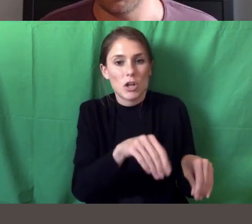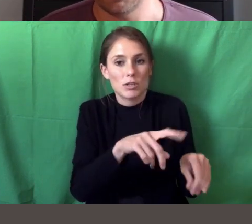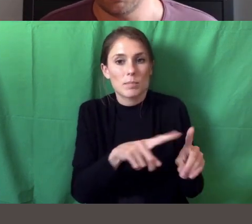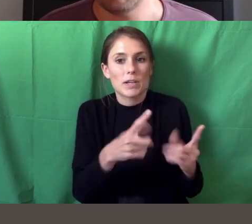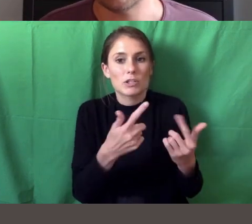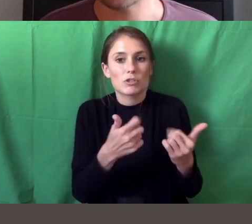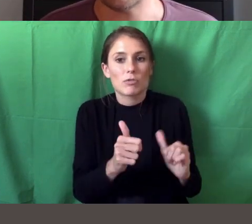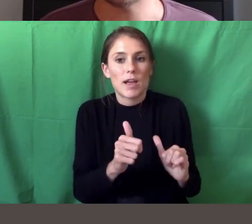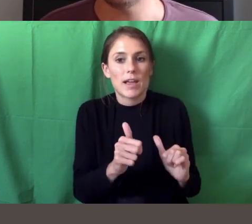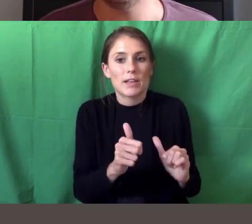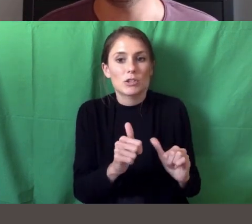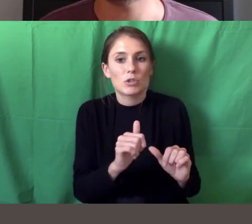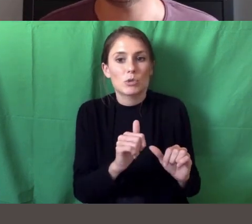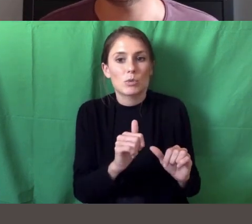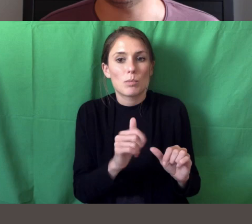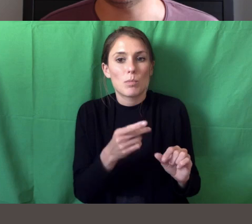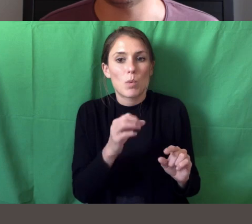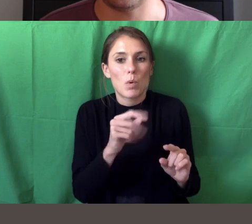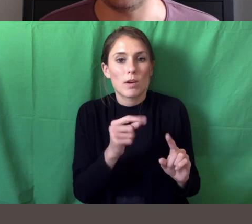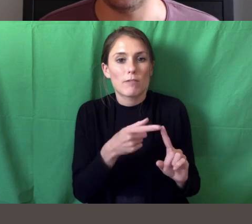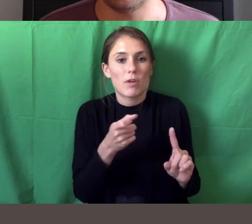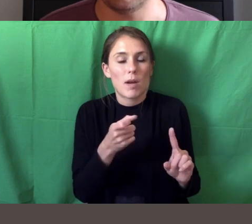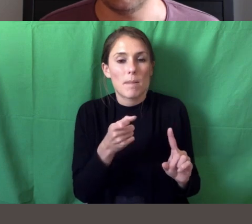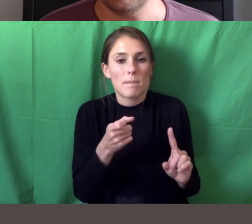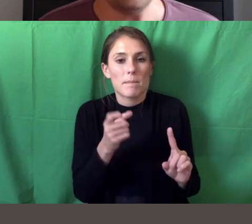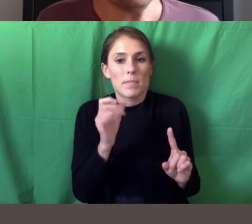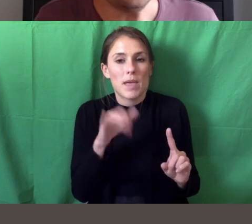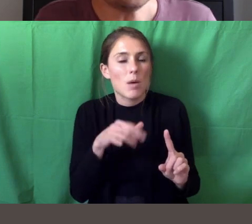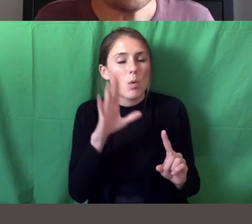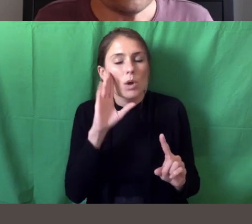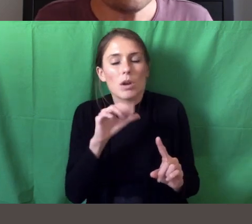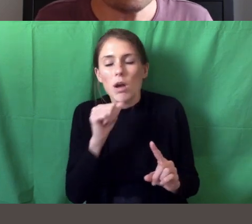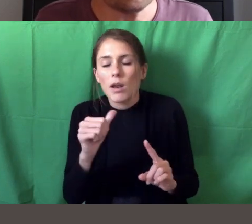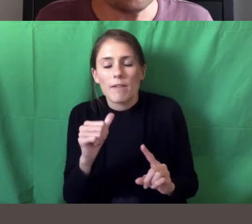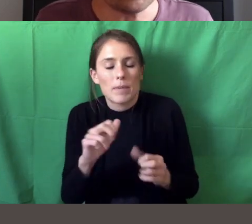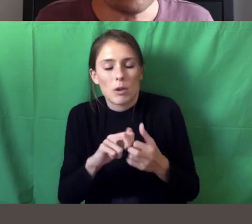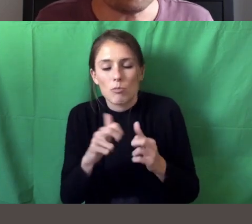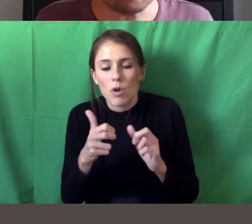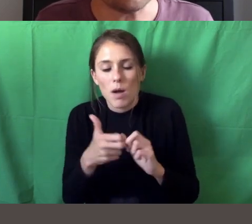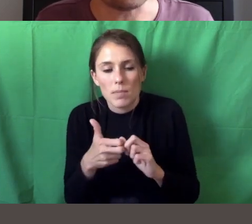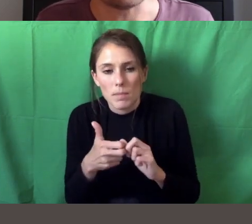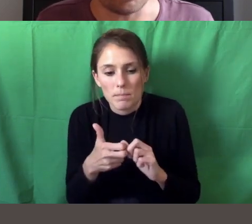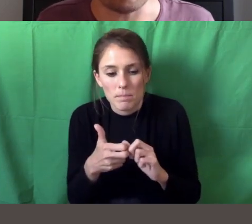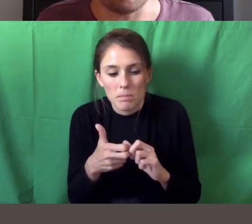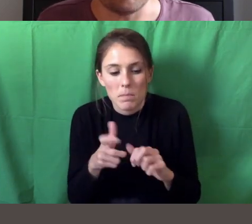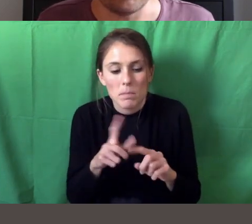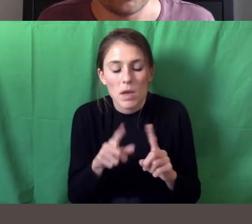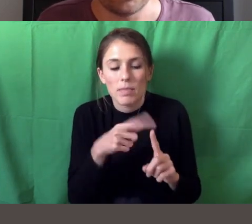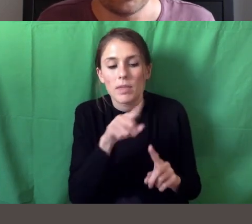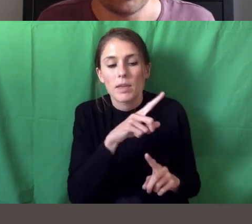it did not see the installed pylib. But it tried to import from the vendored pylib. That wouldn't